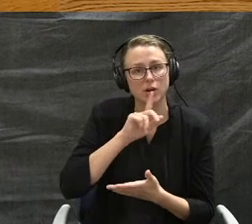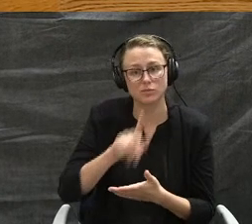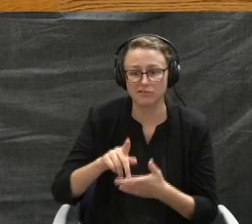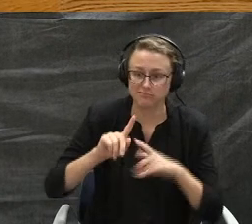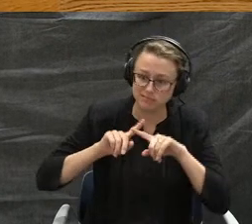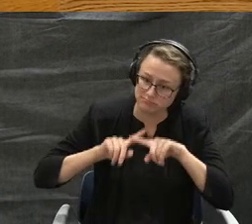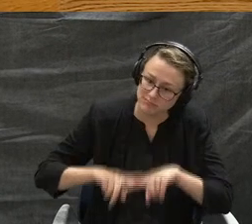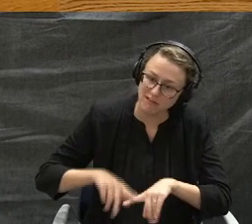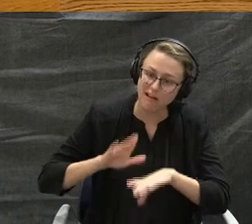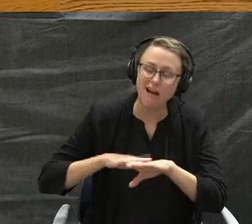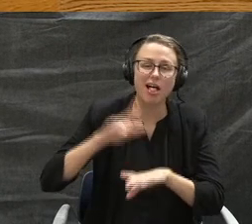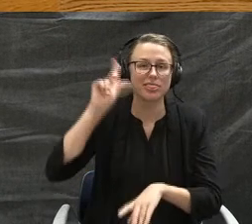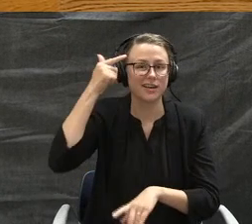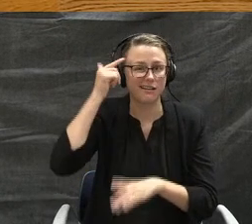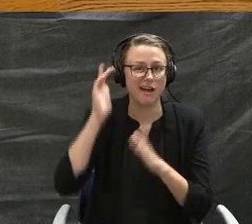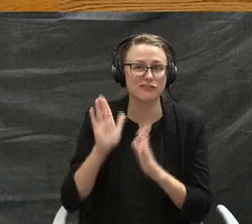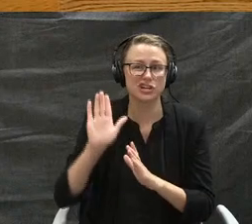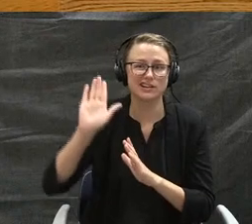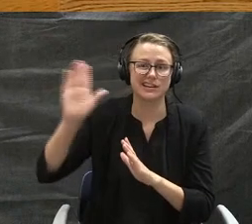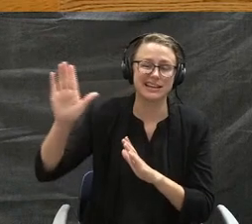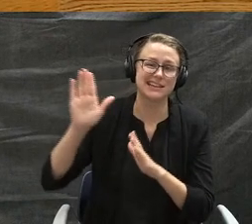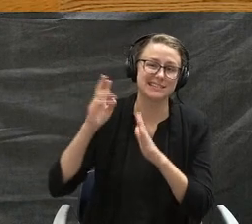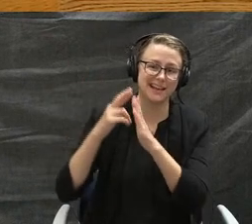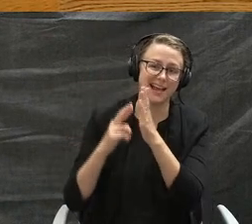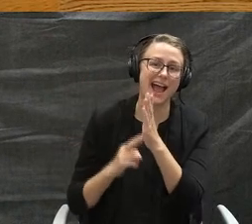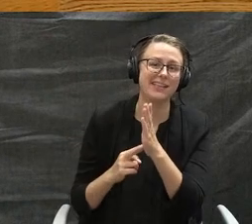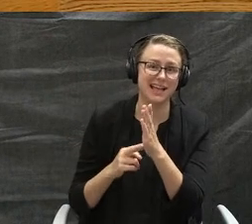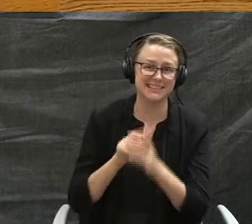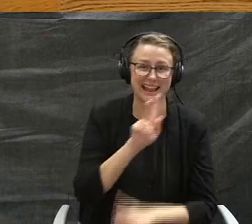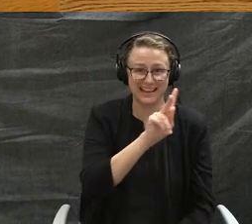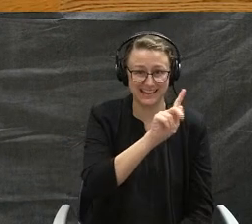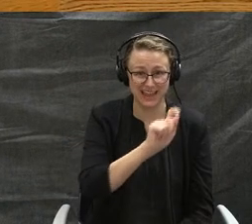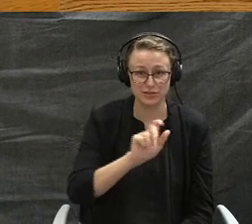Here are putting K5 in school as much as possible. I'm utilizing